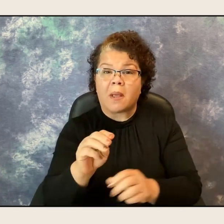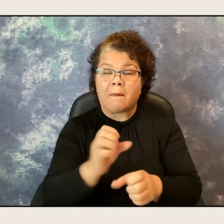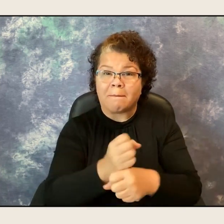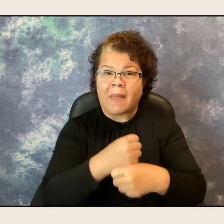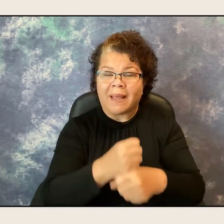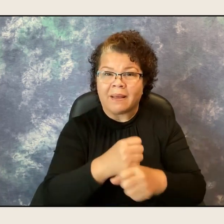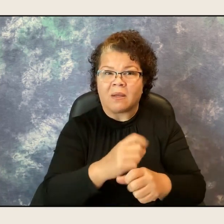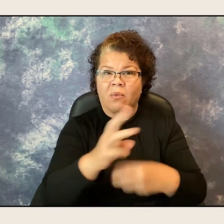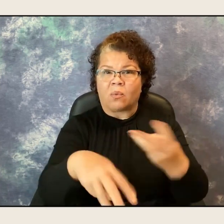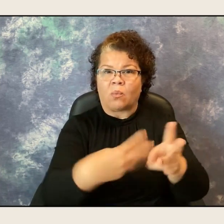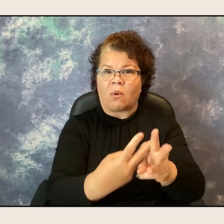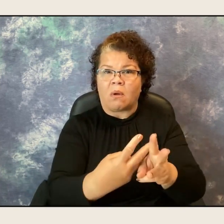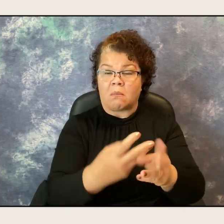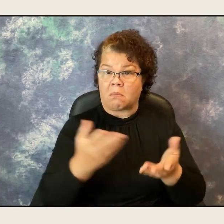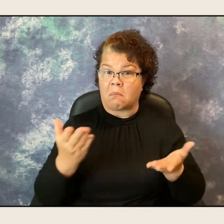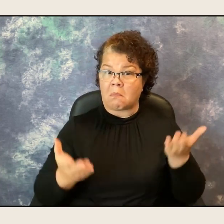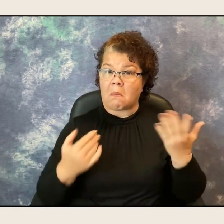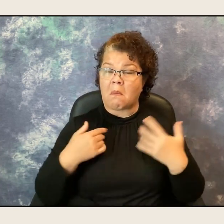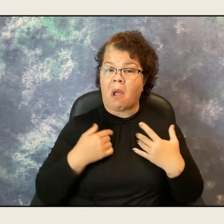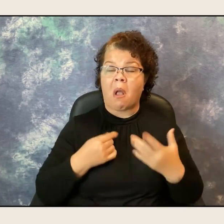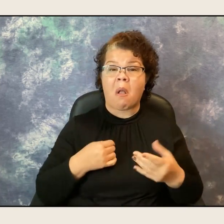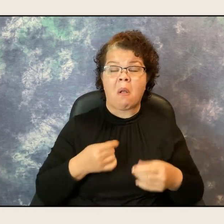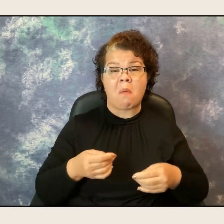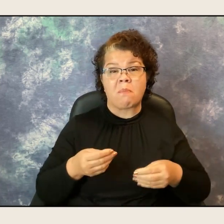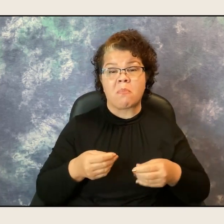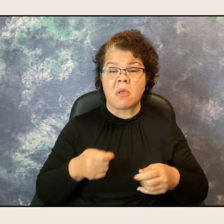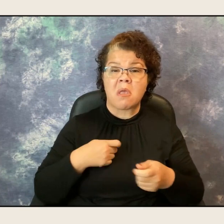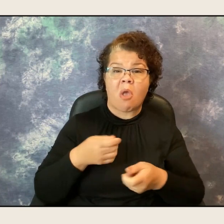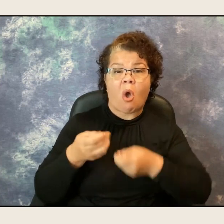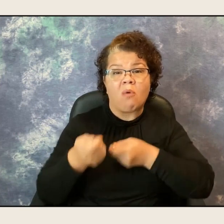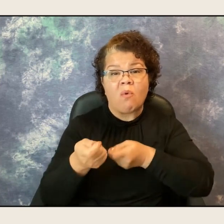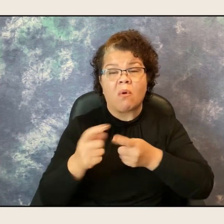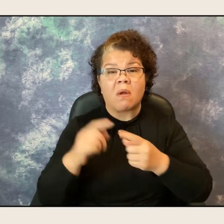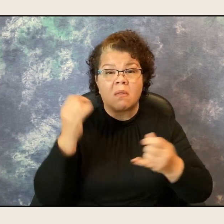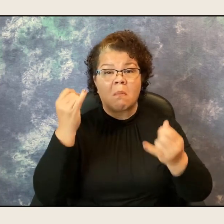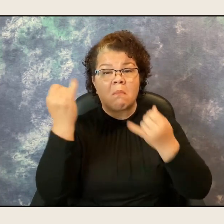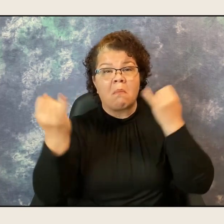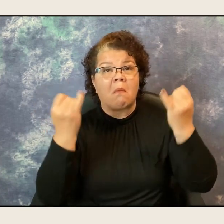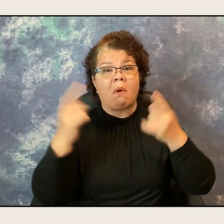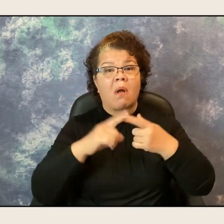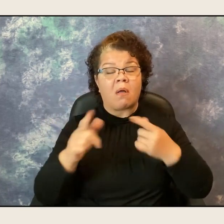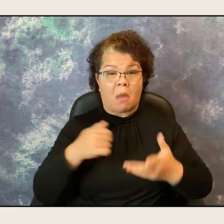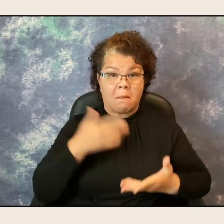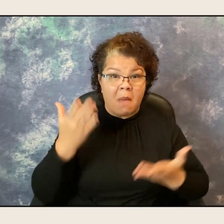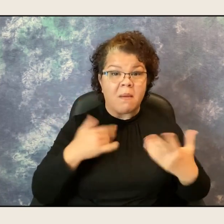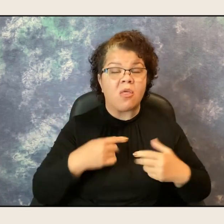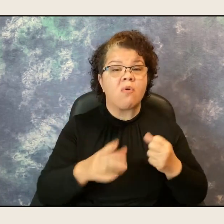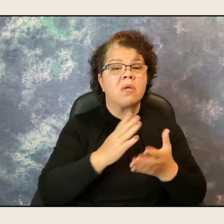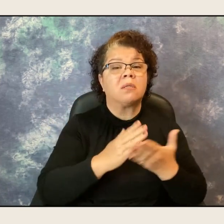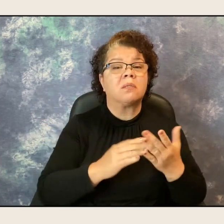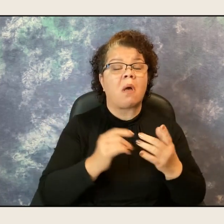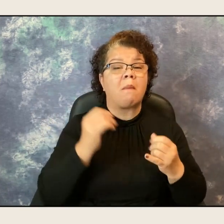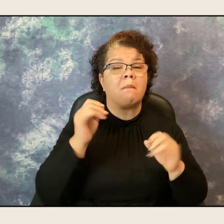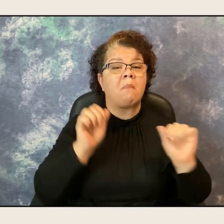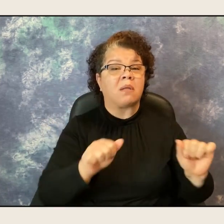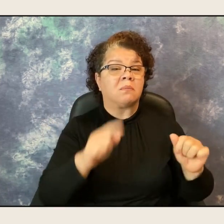Maybe there's salvation, or maybe even preservation. I listened to some time, my friend, Dr. Paul Farmer,